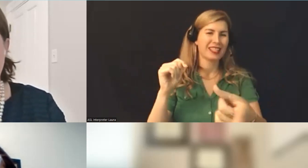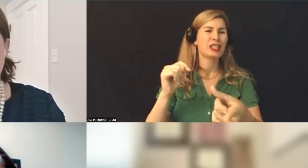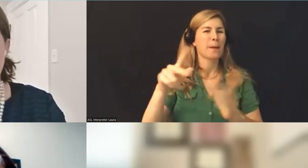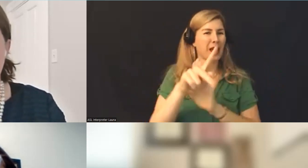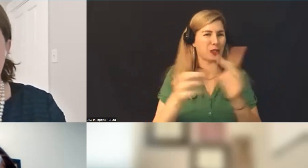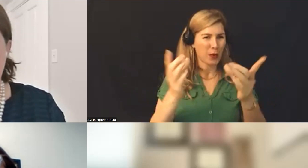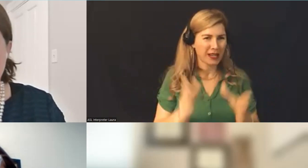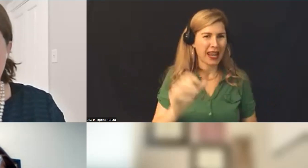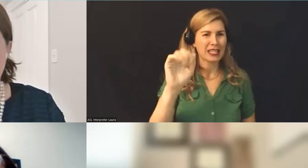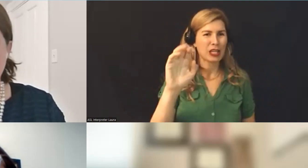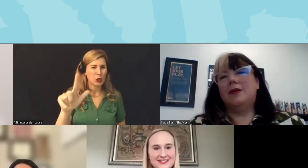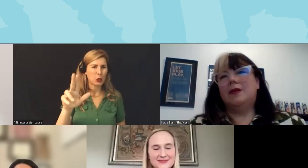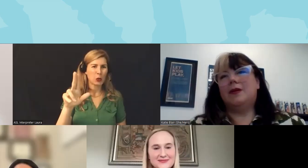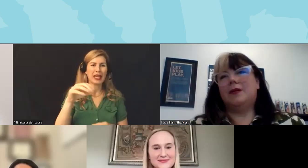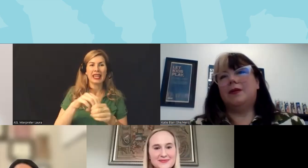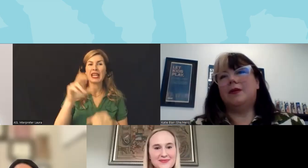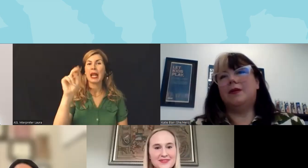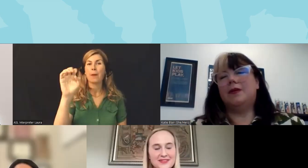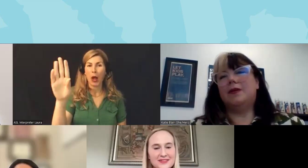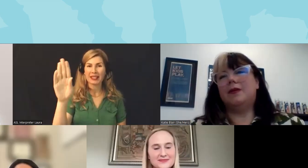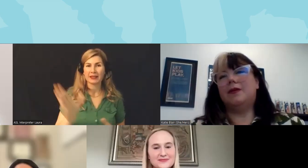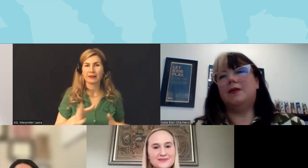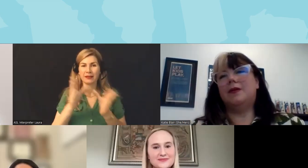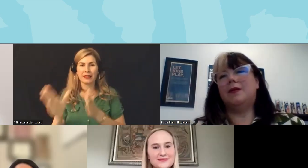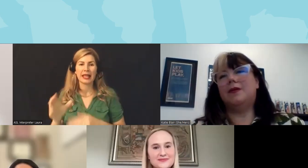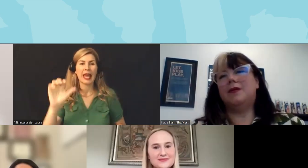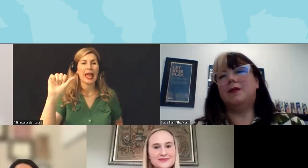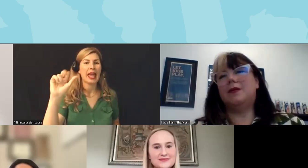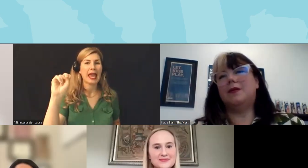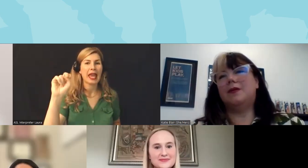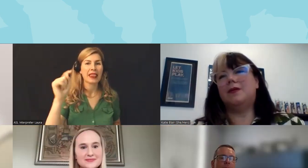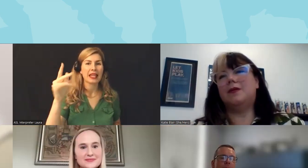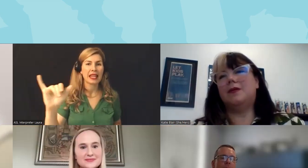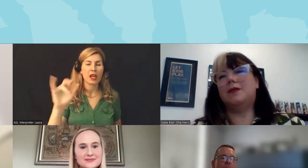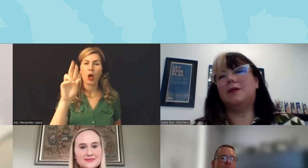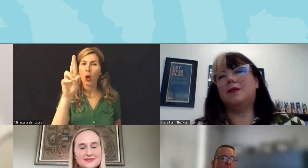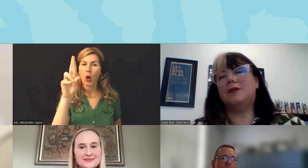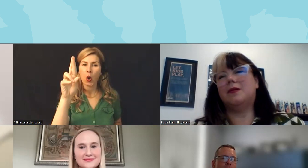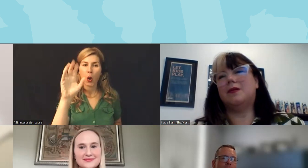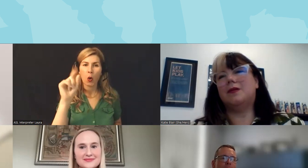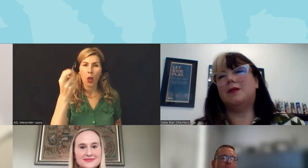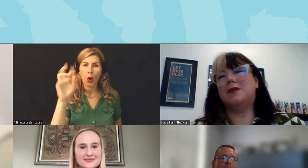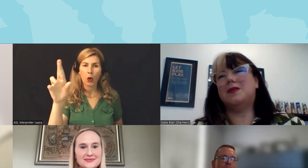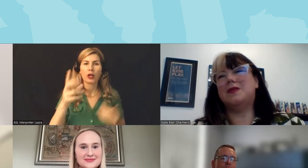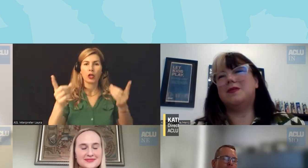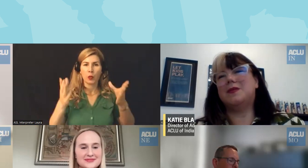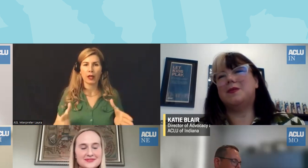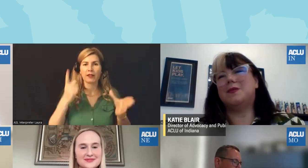ACLU of Nebraska and we have Anthony Rothert who's the director of integrated advocacy at